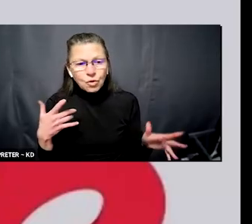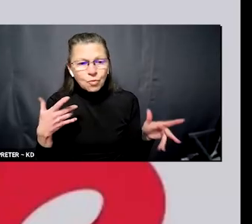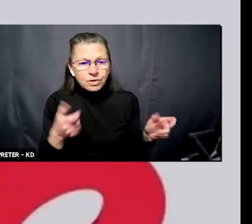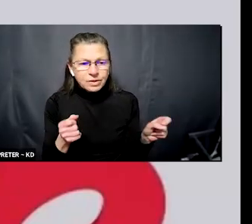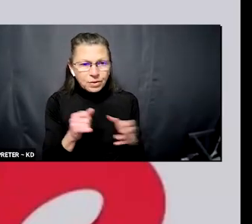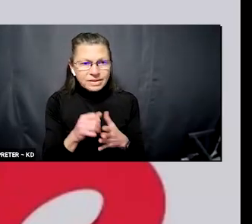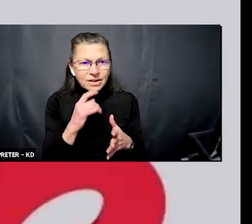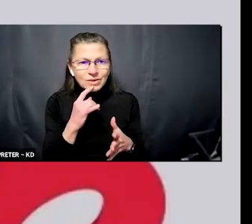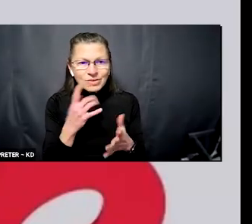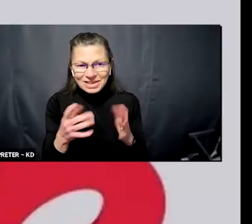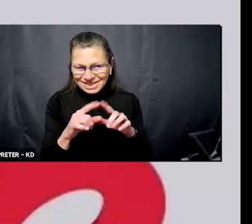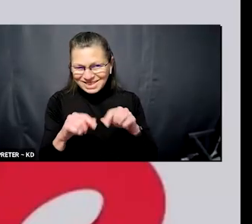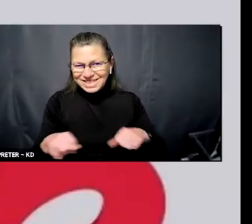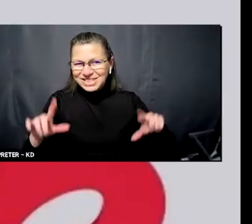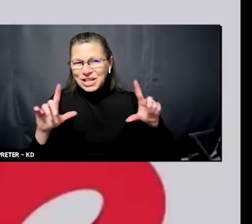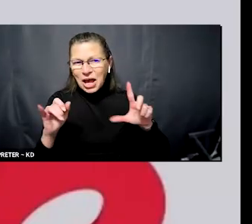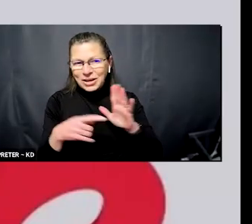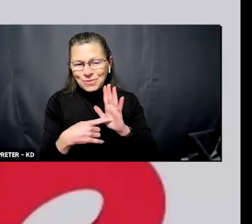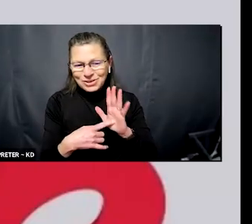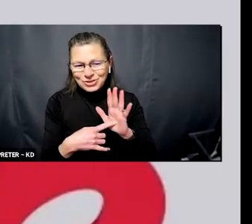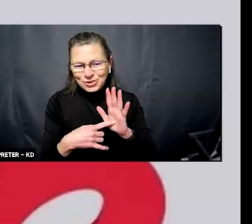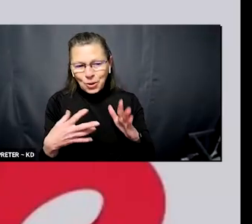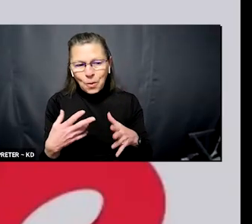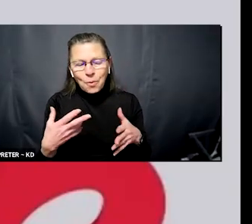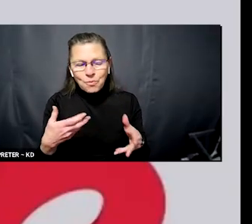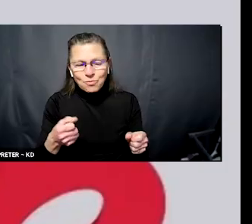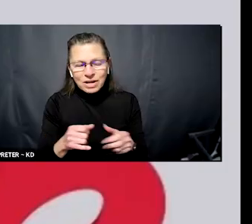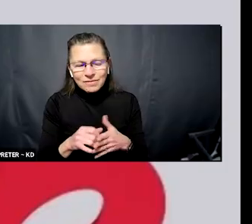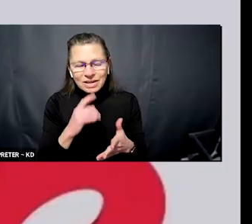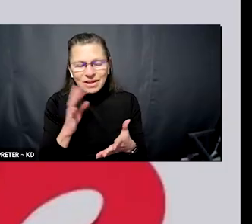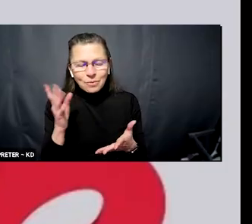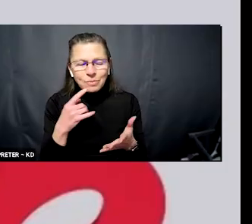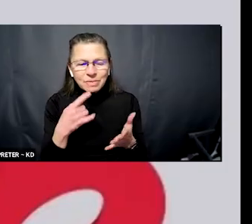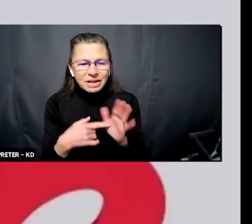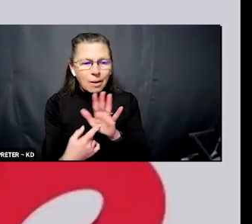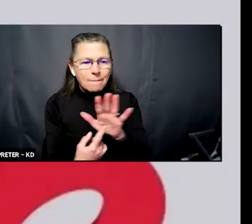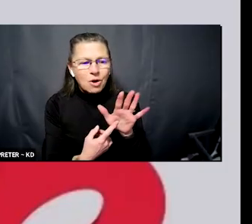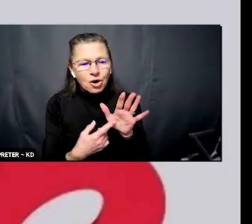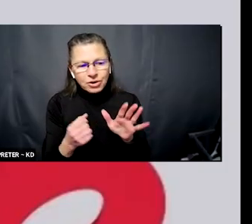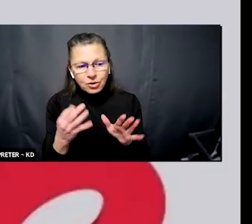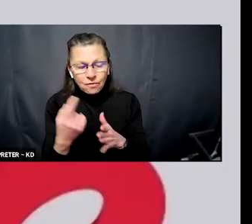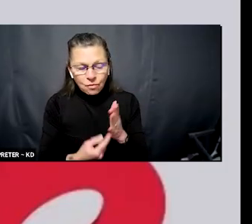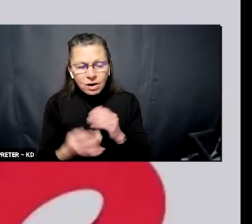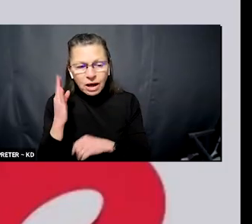show briefly, which is going to be sort of a marker on what I am going to be covering in my